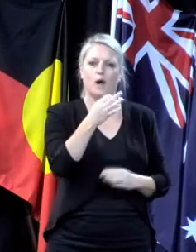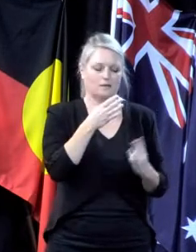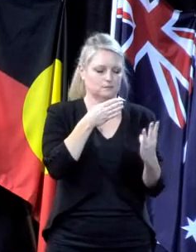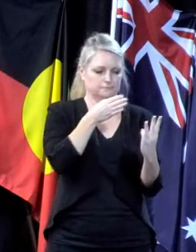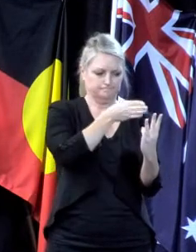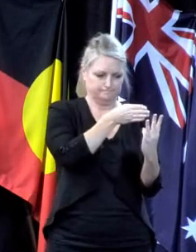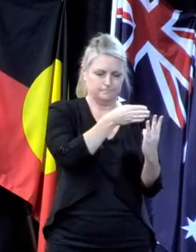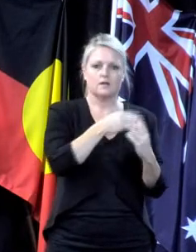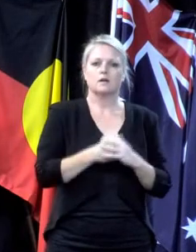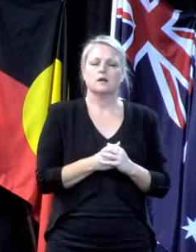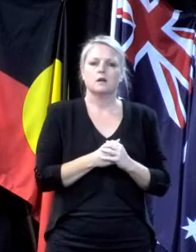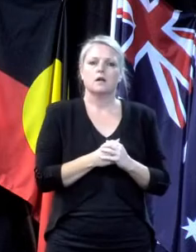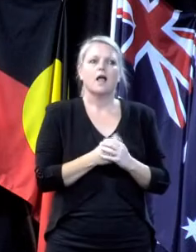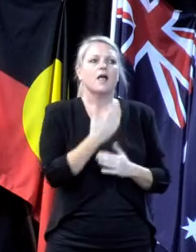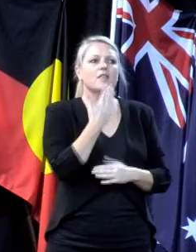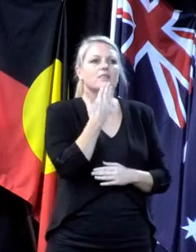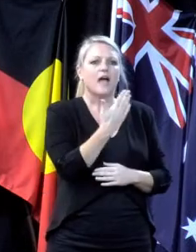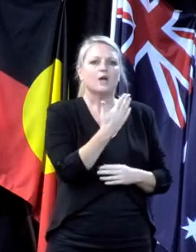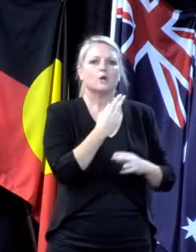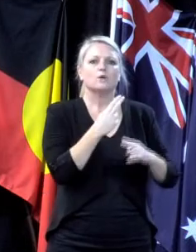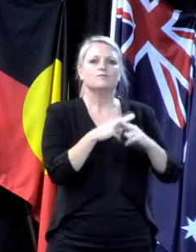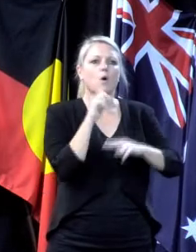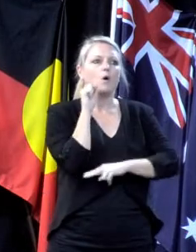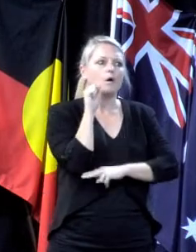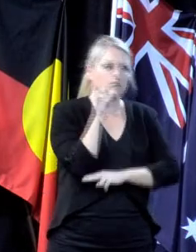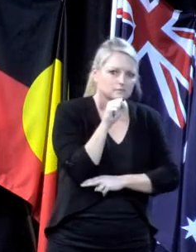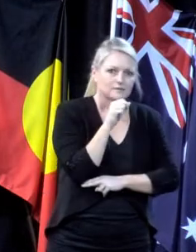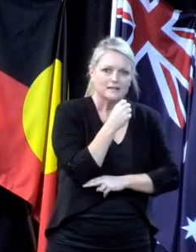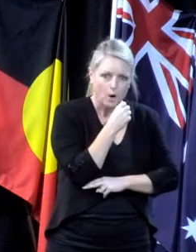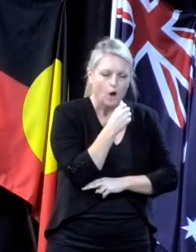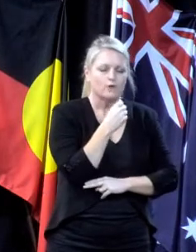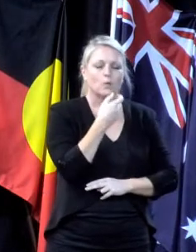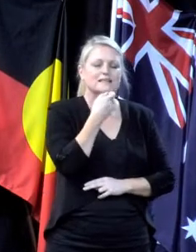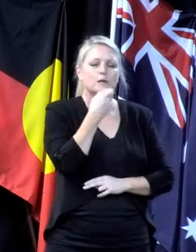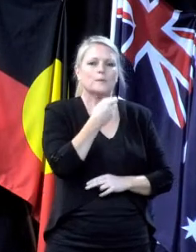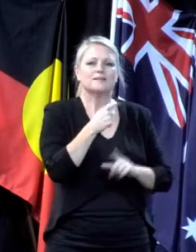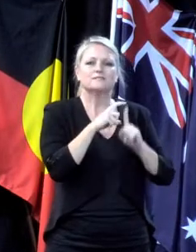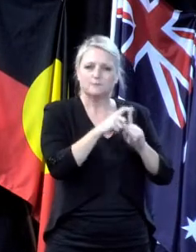And thanks for leaning into the microphone then because we were having a little difficulty picking up.